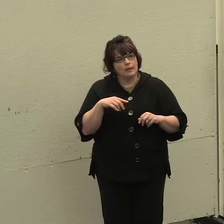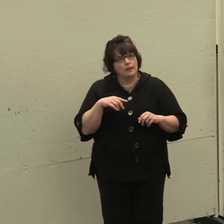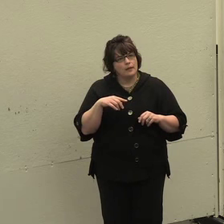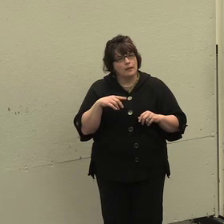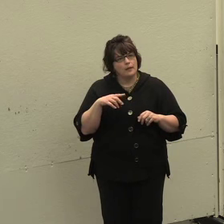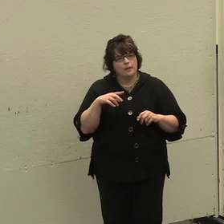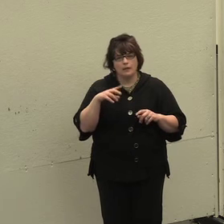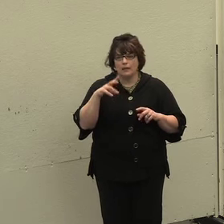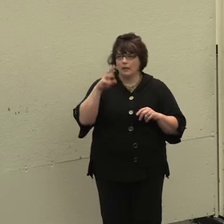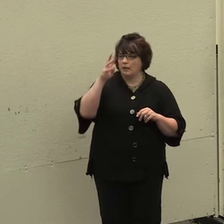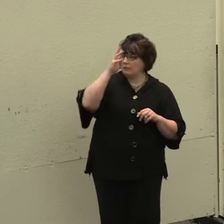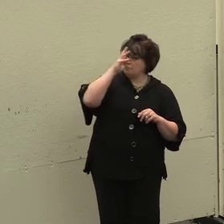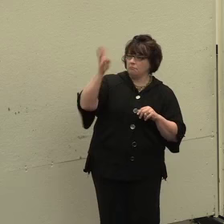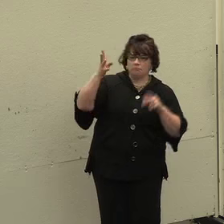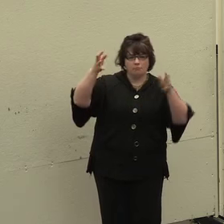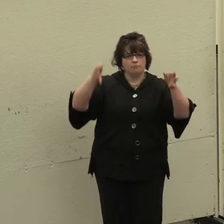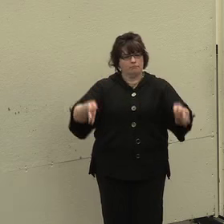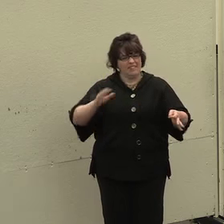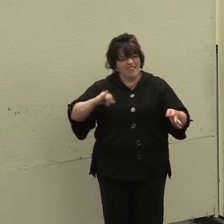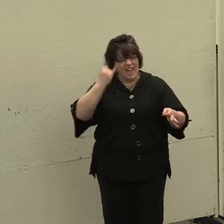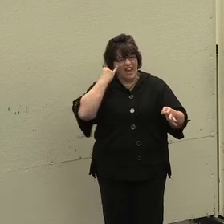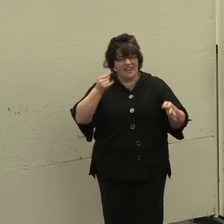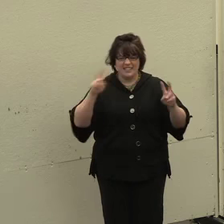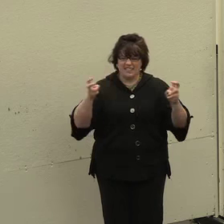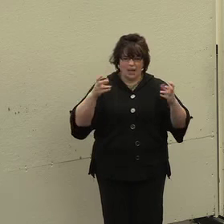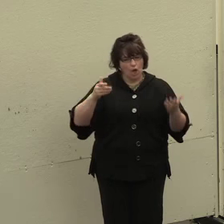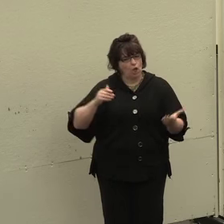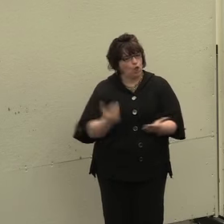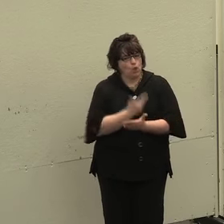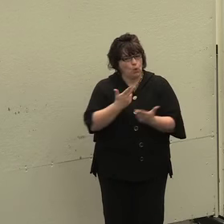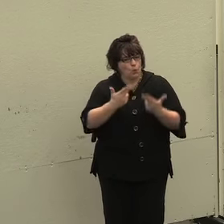with this idea of A New Innocence